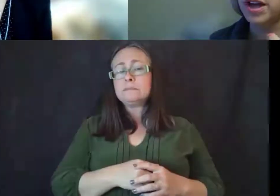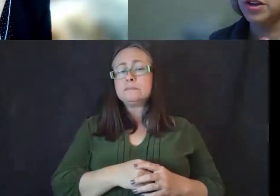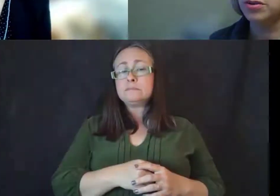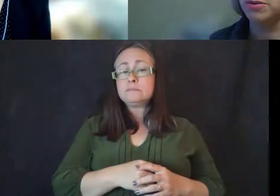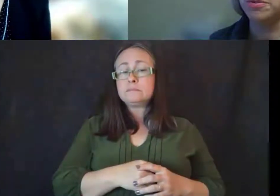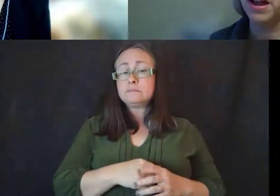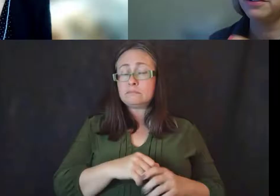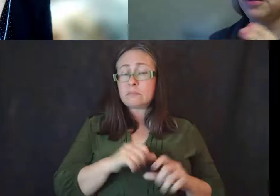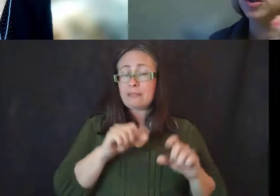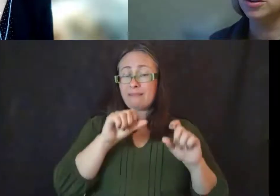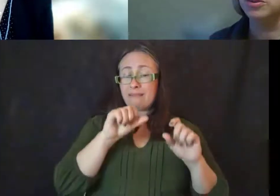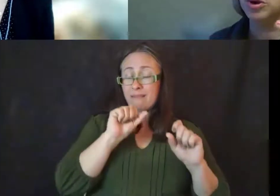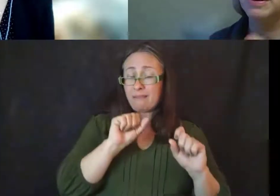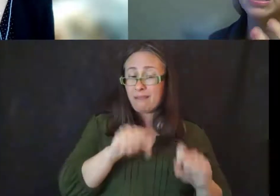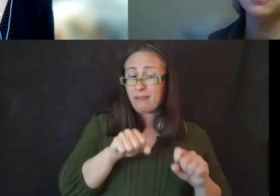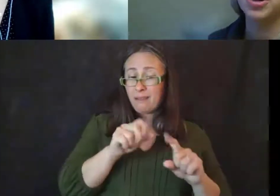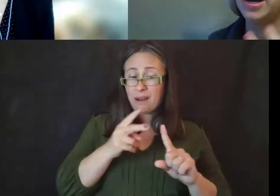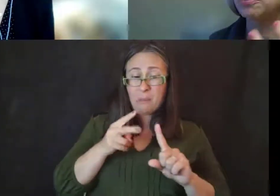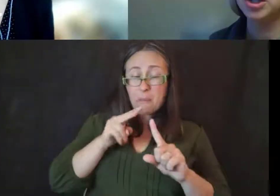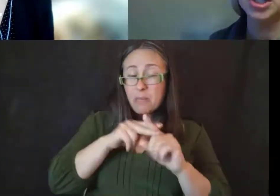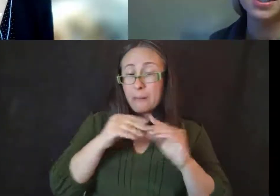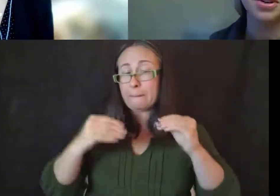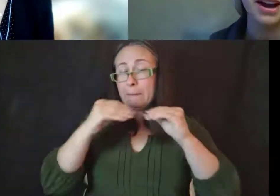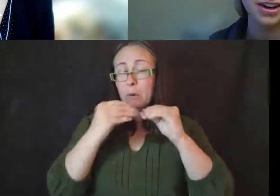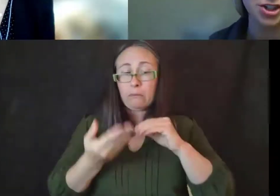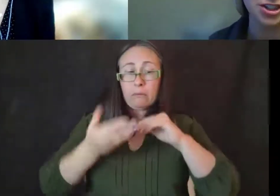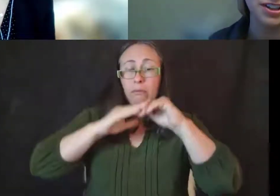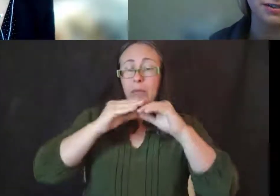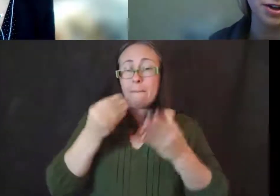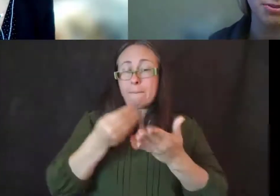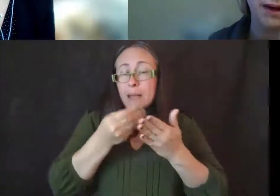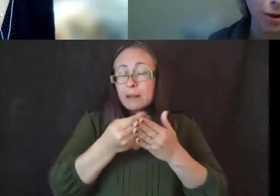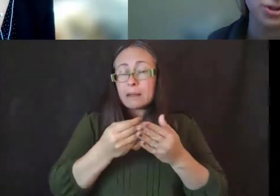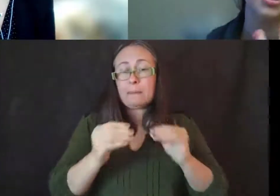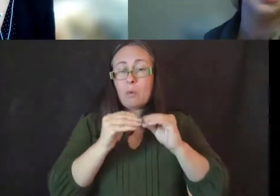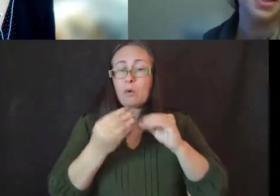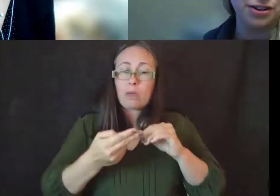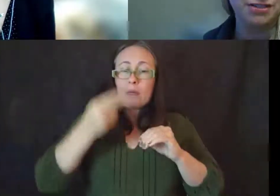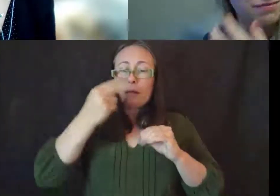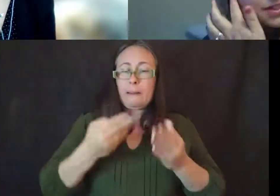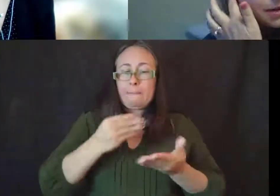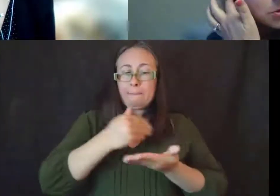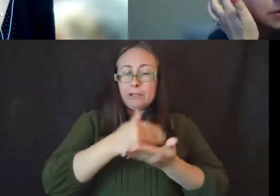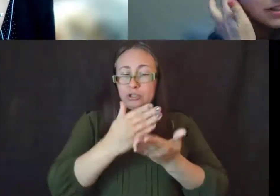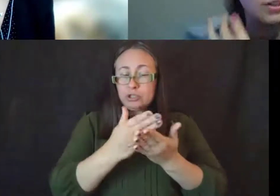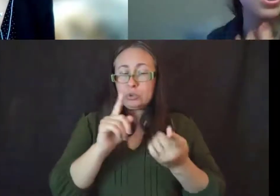Can you apply for more money for higher budgets to actually power your subsequent years,